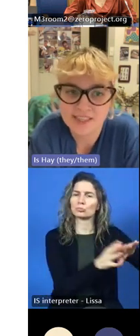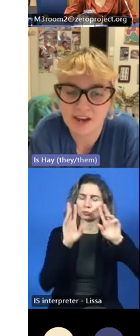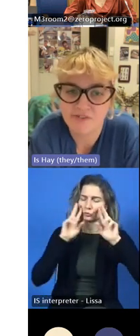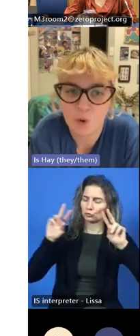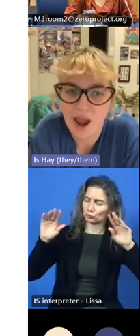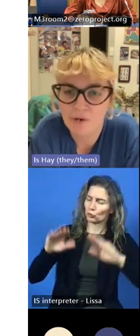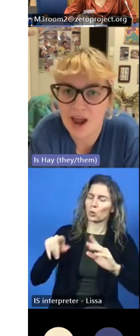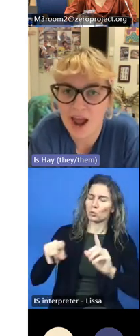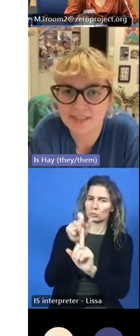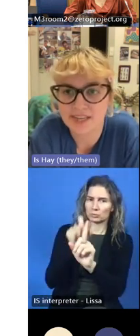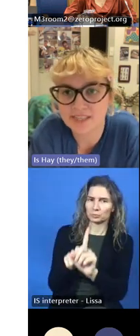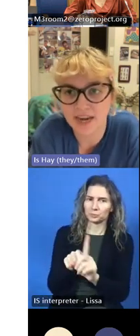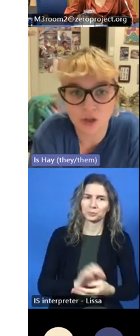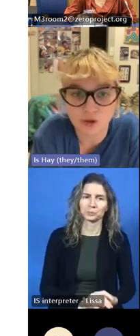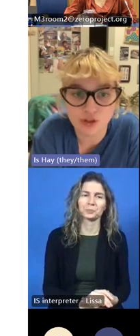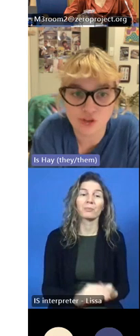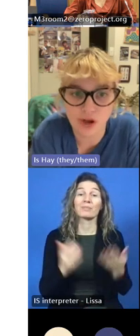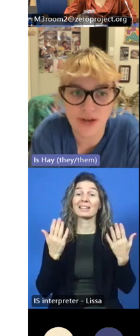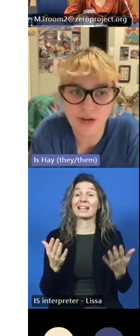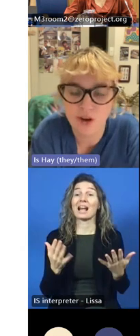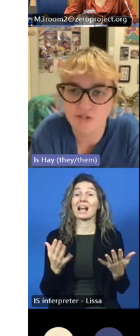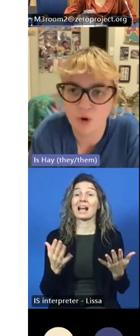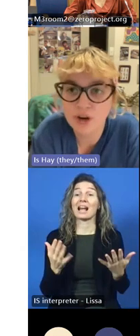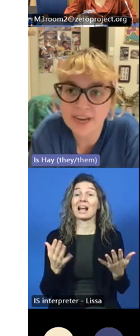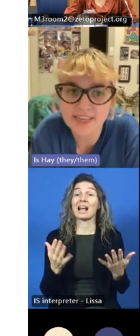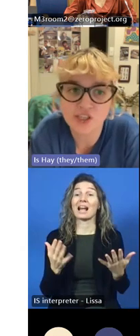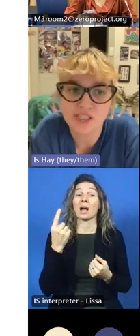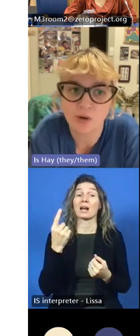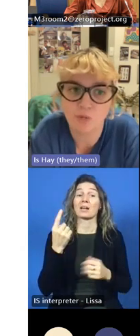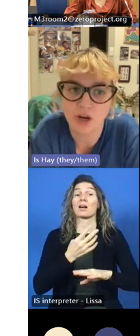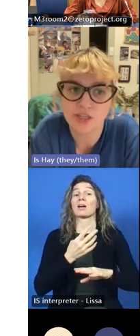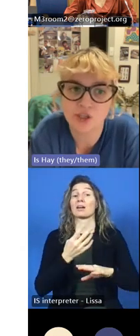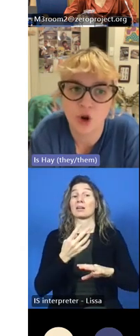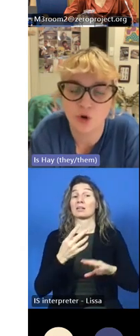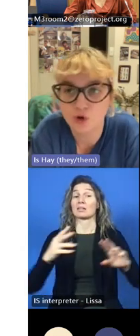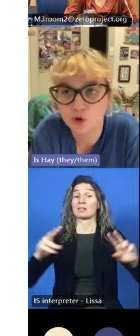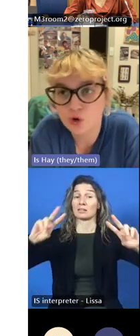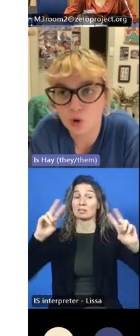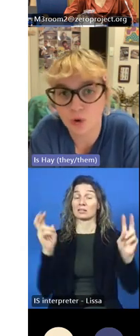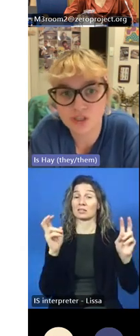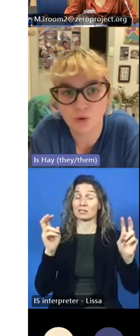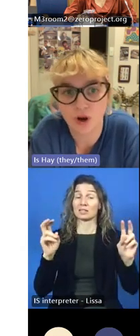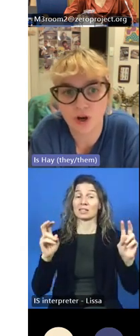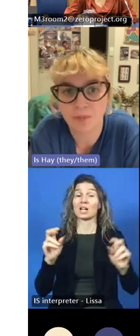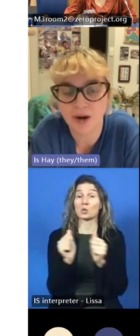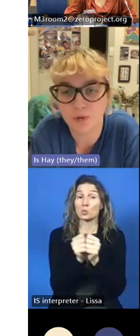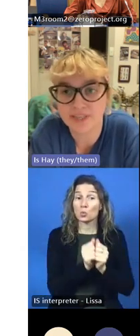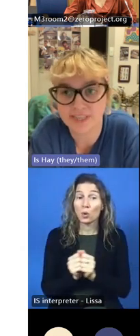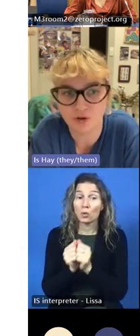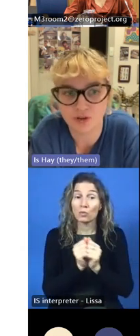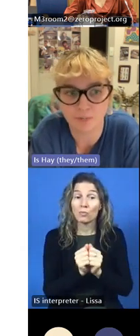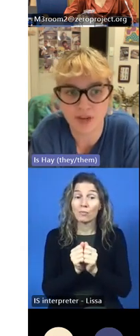as a four hour access and inclusion training for organisations who want to work better with young